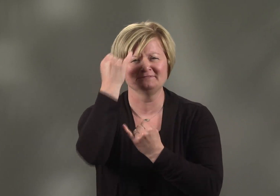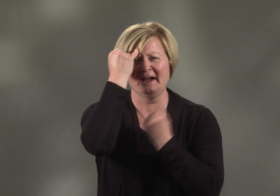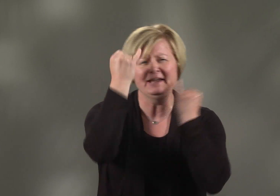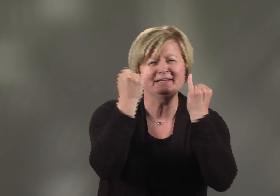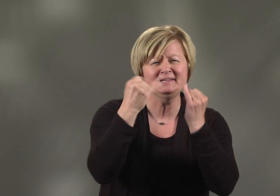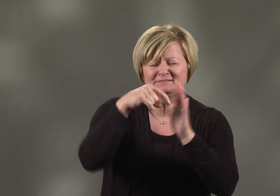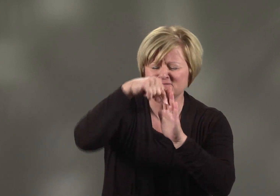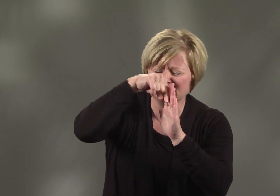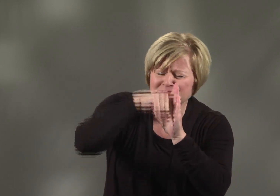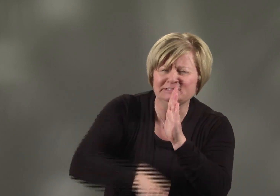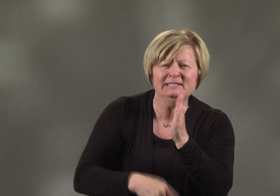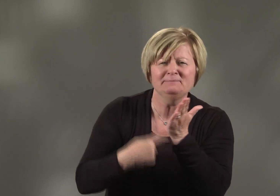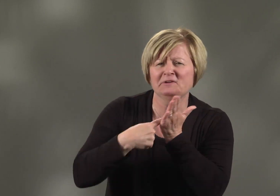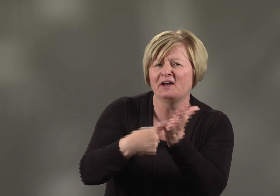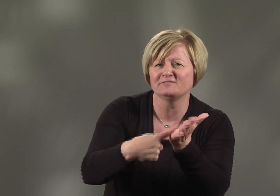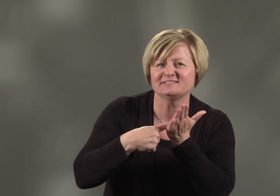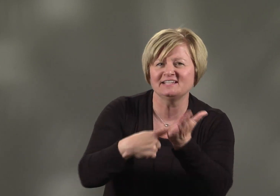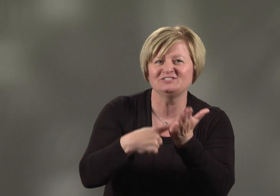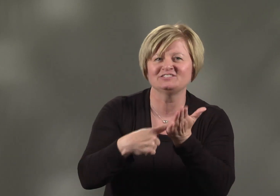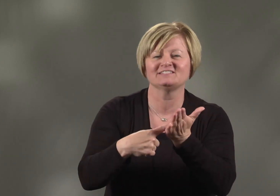and thoughts and deep conversations.